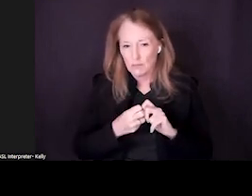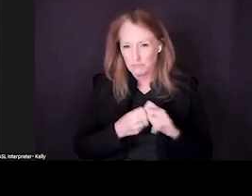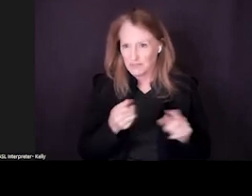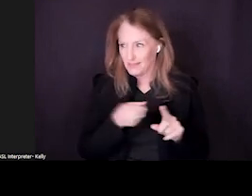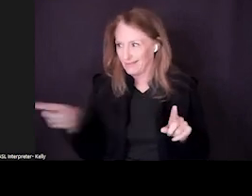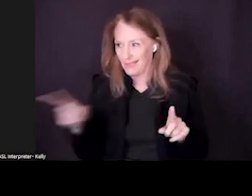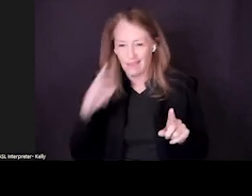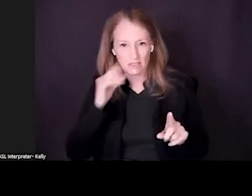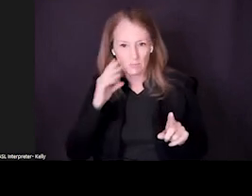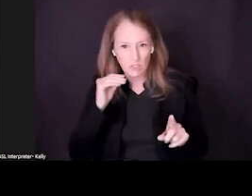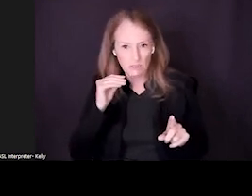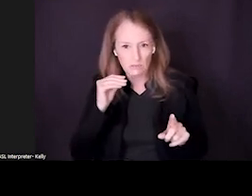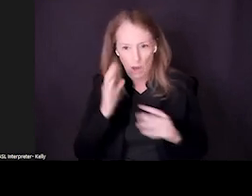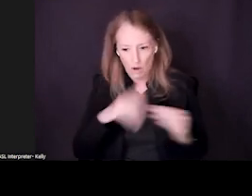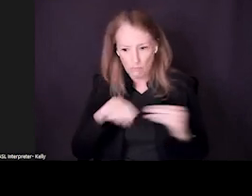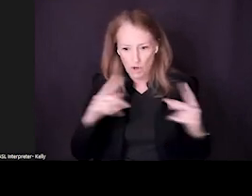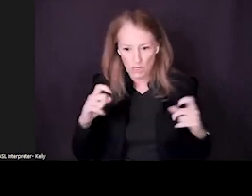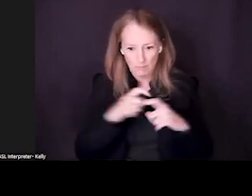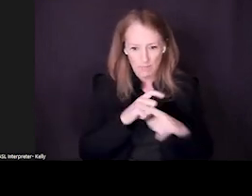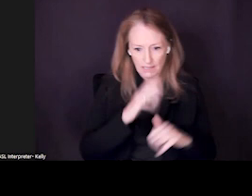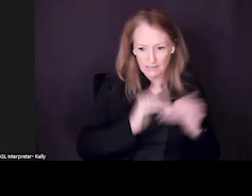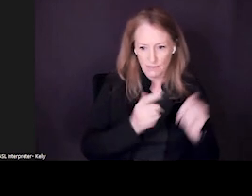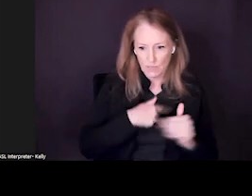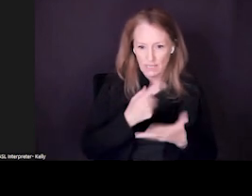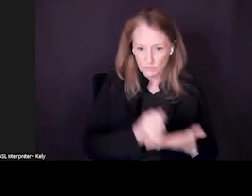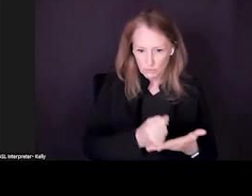CAN TREAT. IF I HAVE A MENTAL HEALTH CHALLENGE AND I